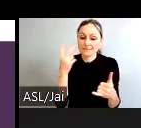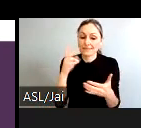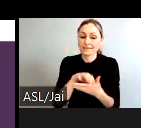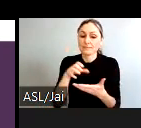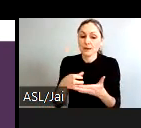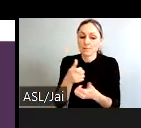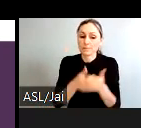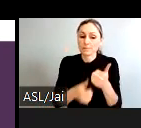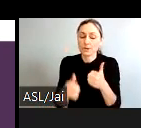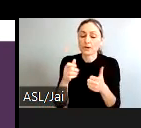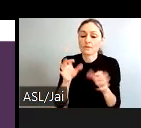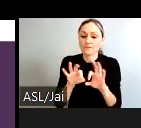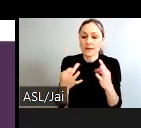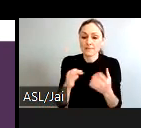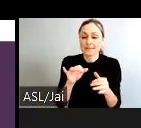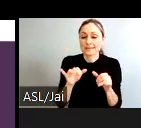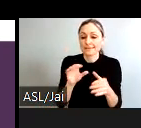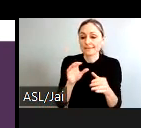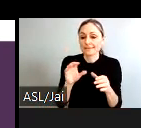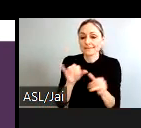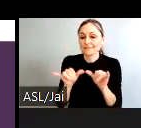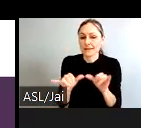To fully understand eligibility, let's go over some important terms.